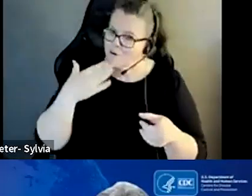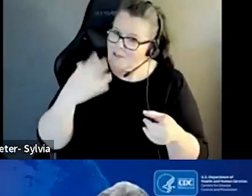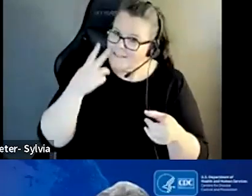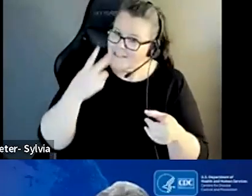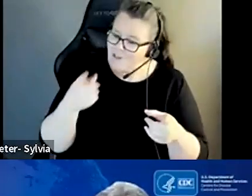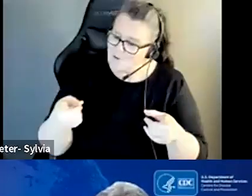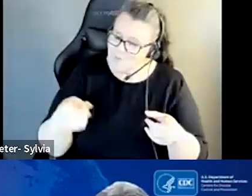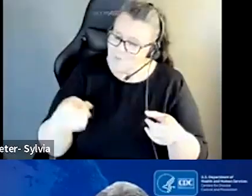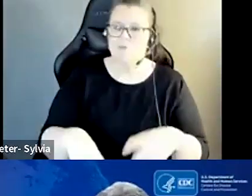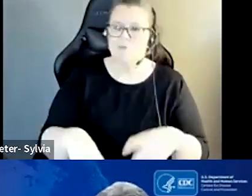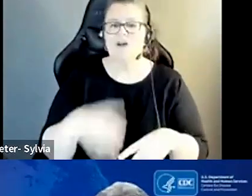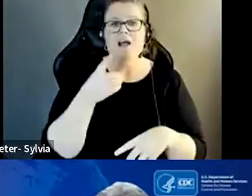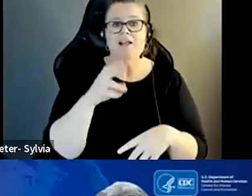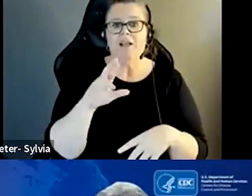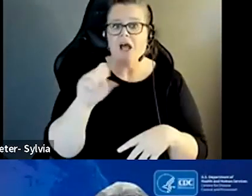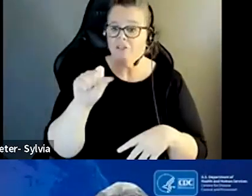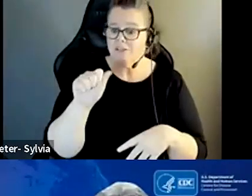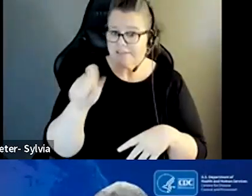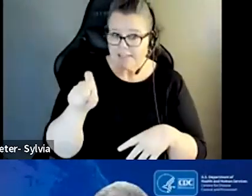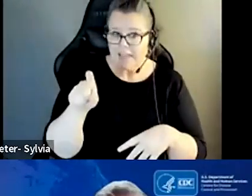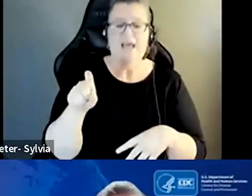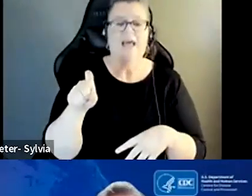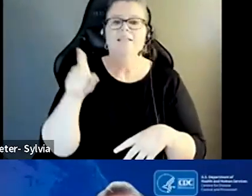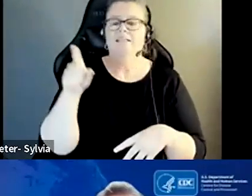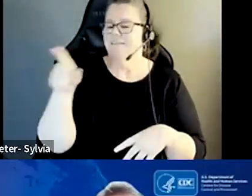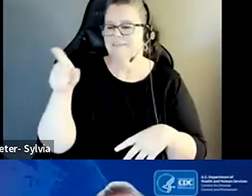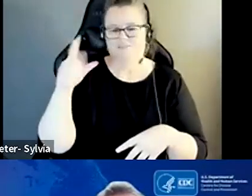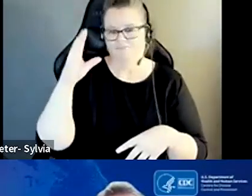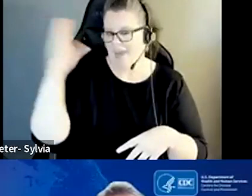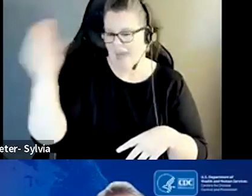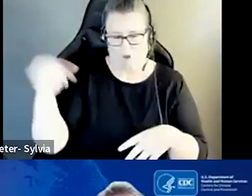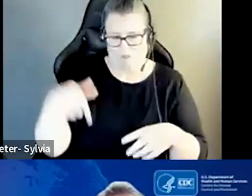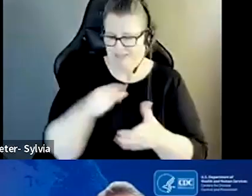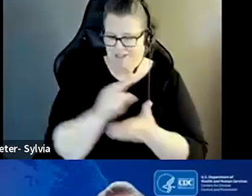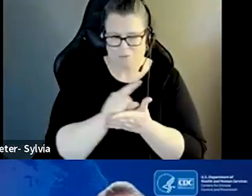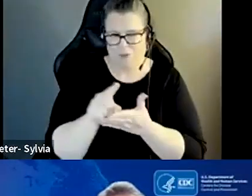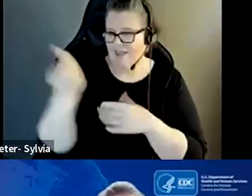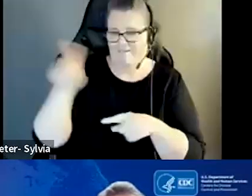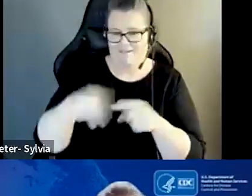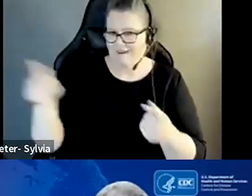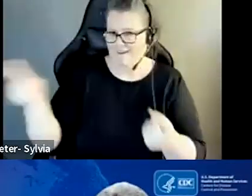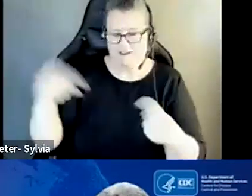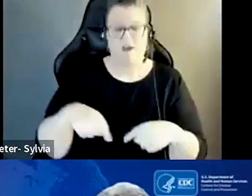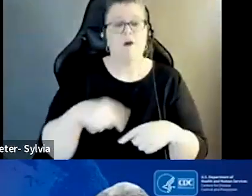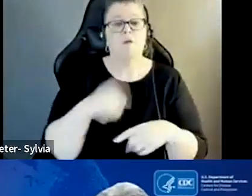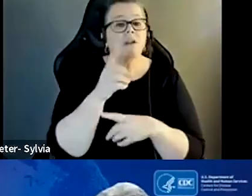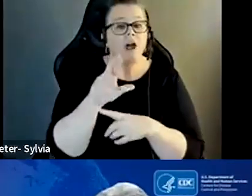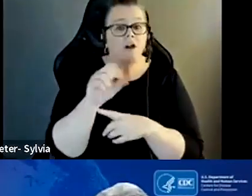Dr. Sacks is in this week, and so will be unable to attend the meeting. Dr. Shah. Hi, there.